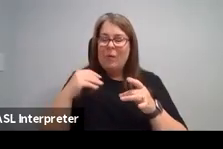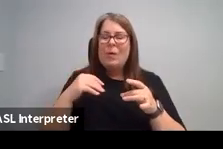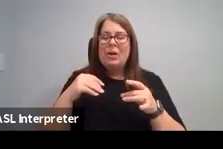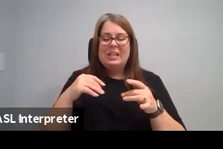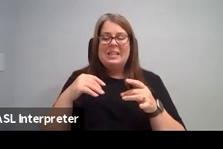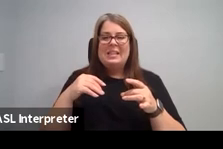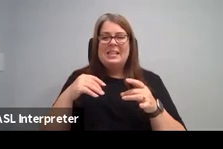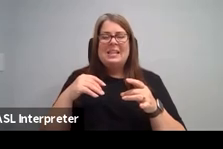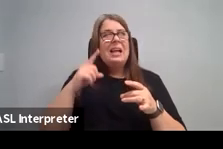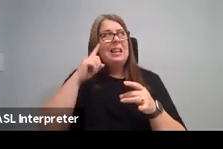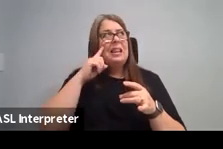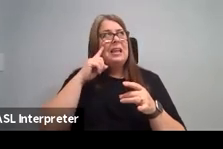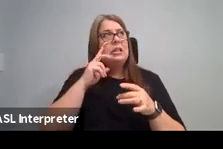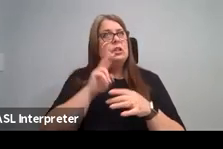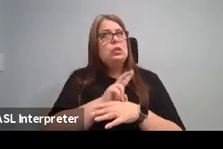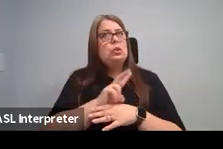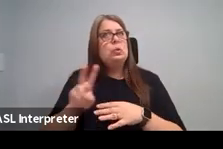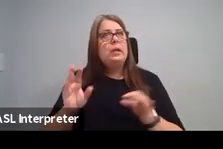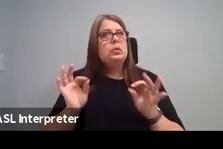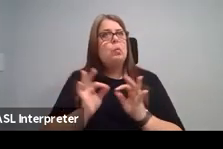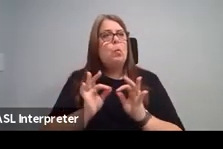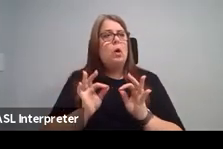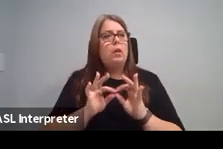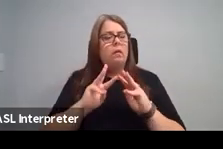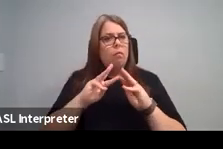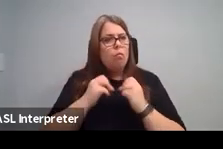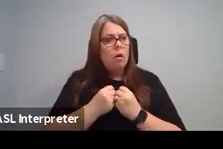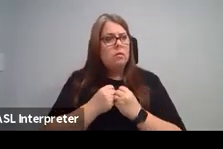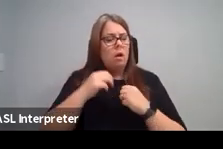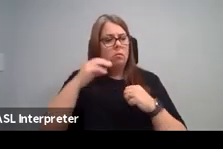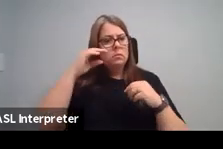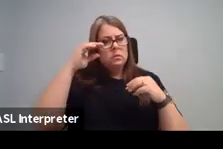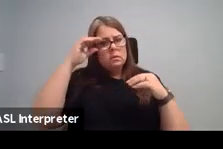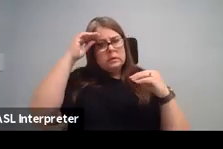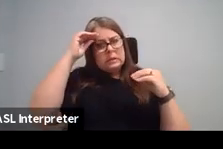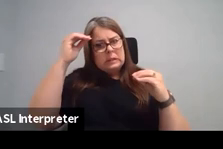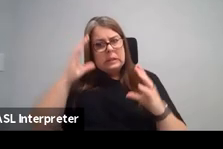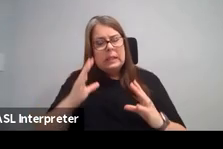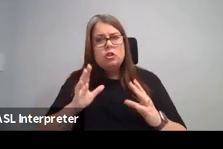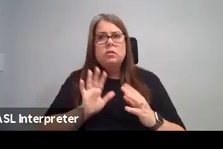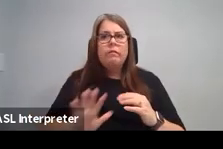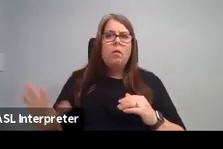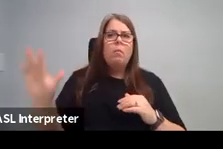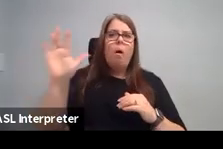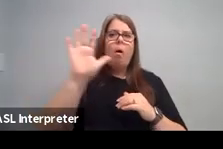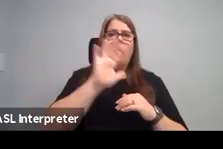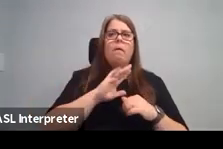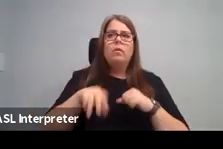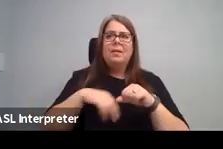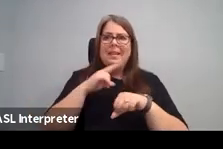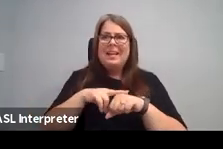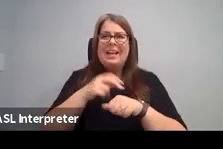Allison Frenzel : Think it was two weeks worth of sessions with people teachers from across the nation from every industry sector getting together in these three hour